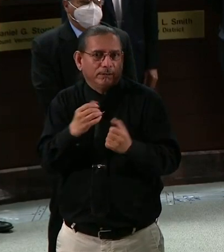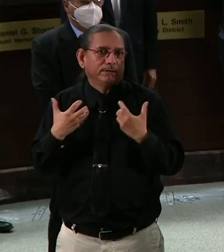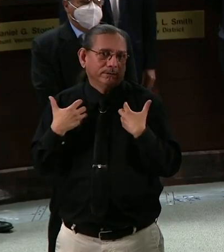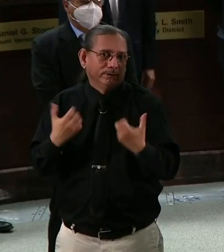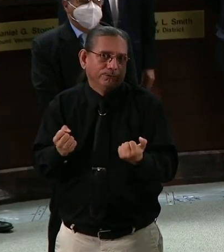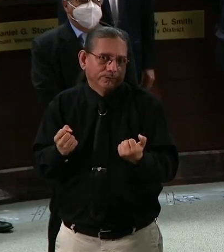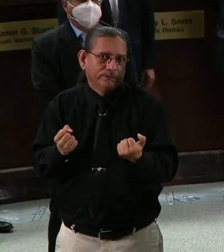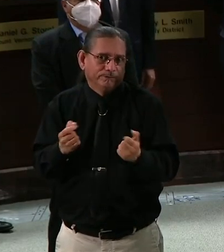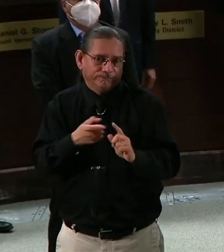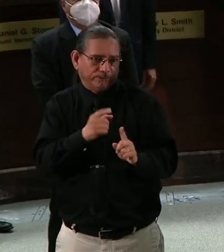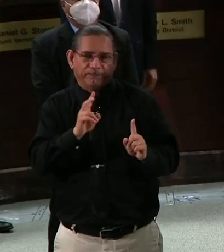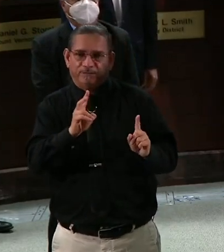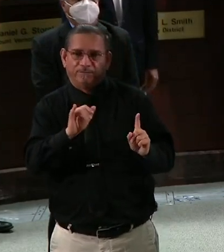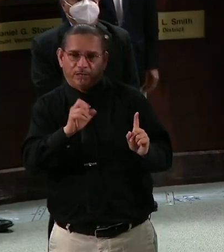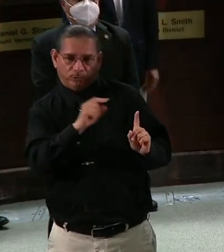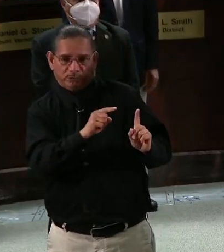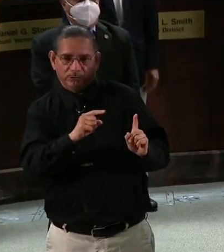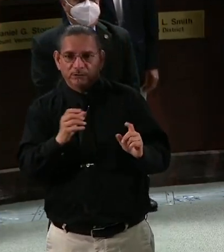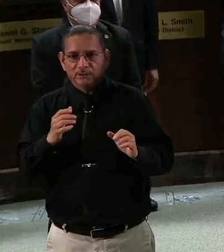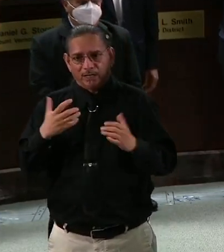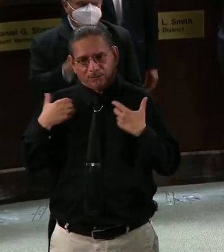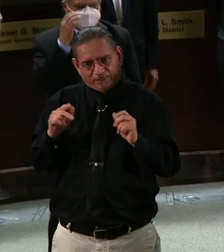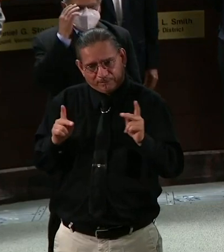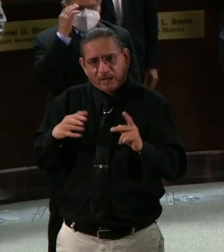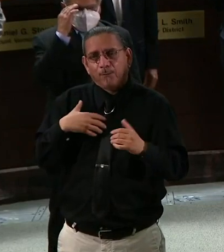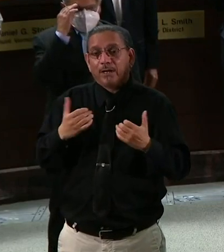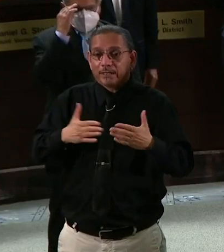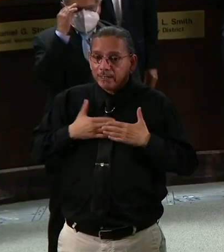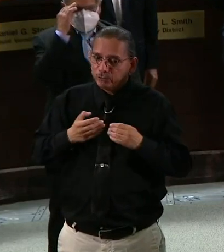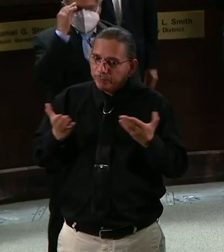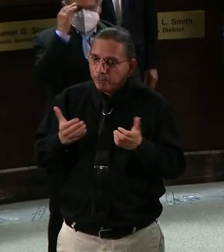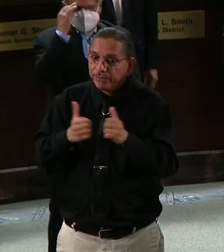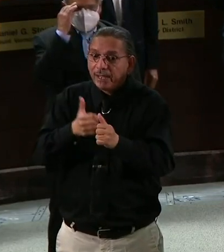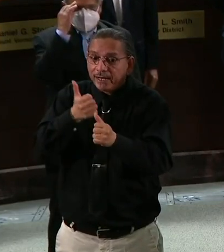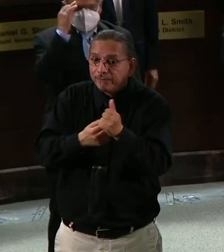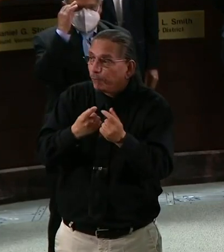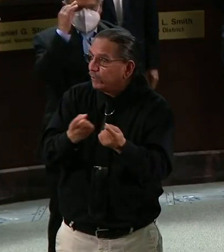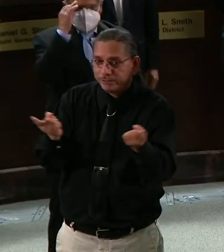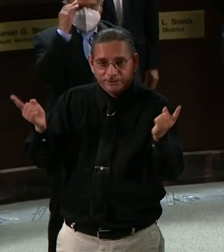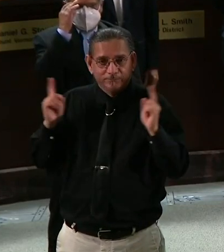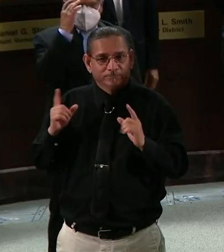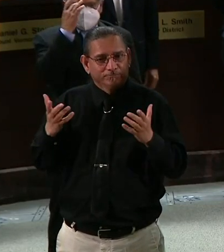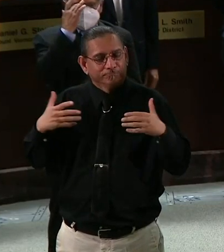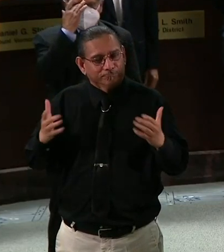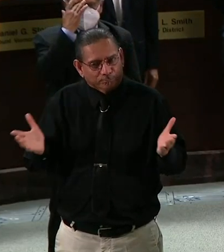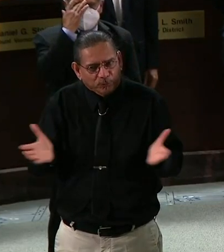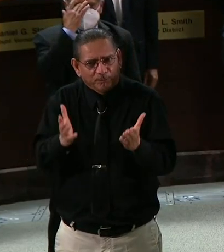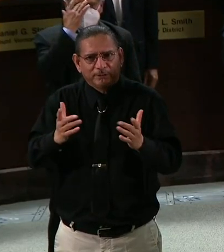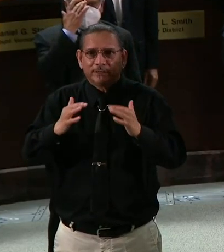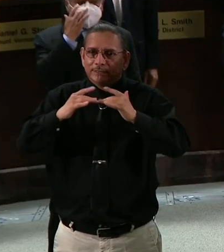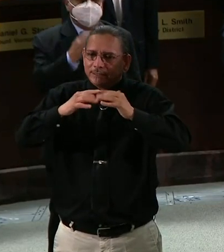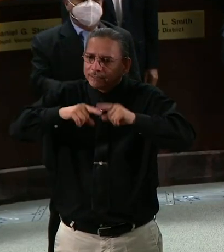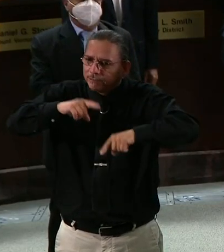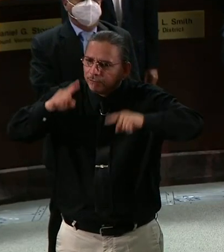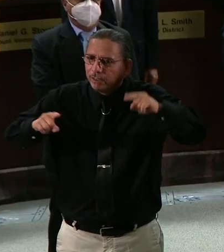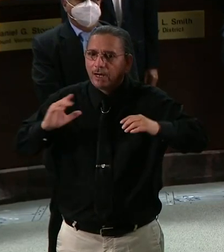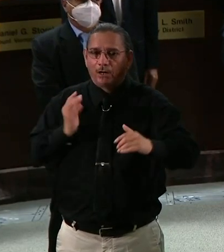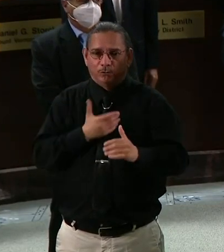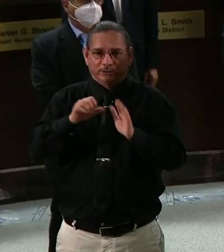KEEP SAFE AND HEALTHY ALL VIRGINIANS I'M JUST GLAD TO BE HERE WITH EVERY. IN OUR TO